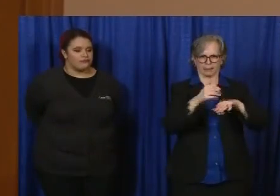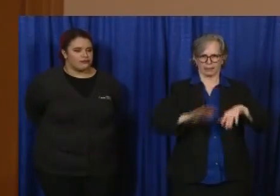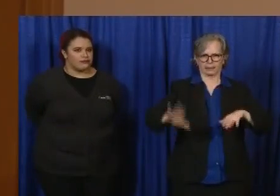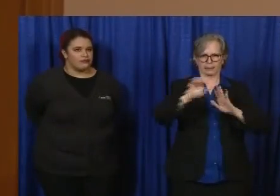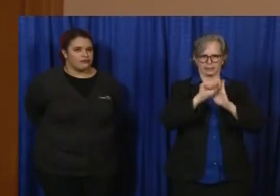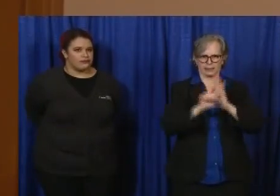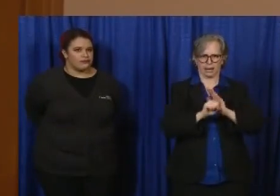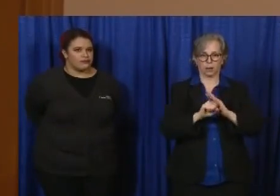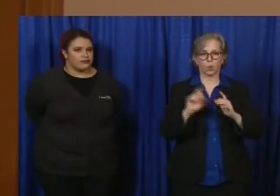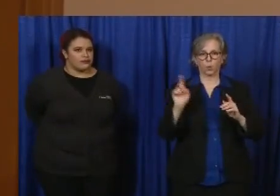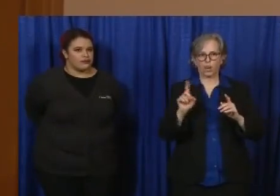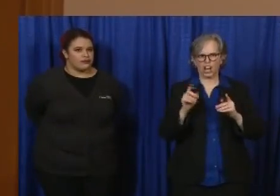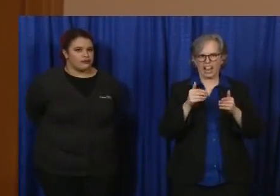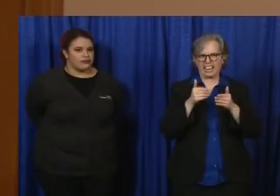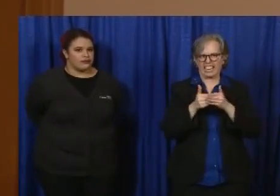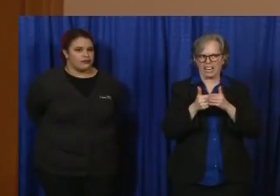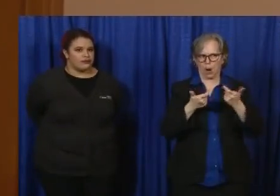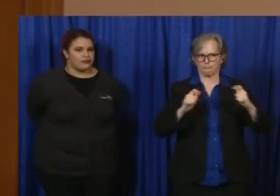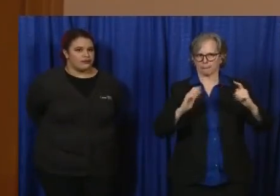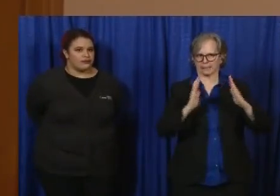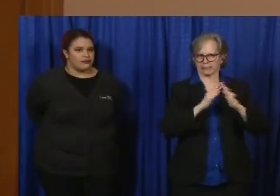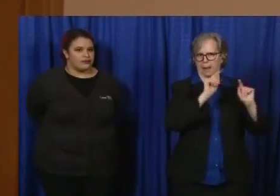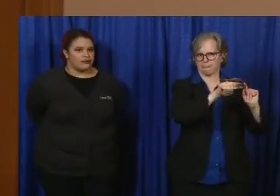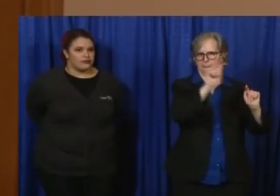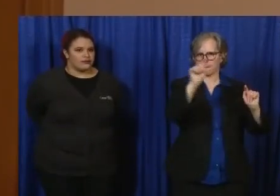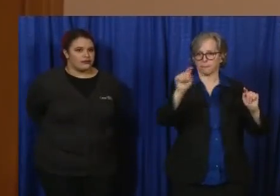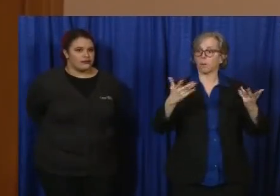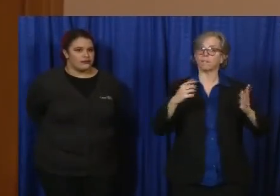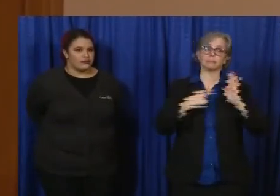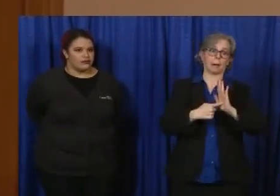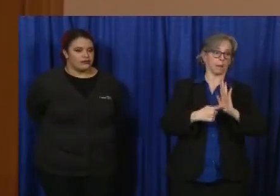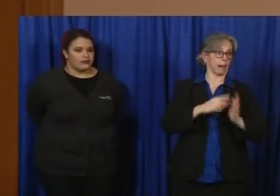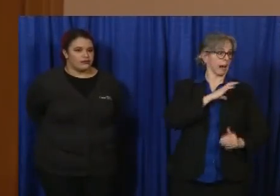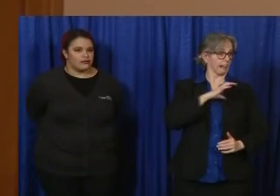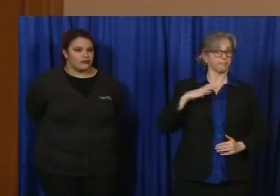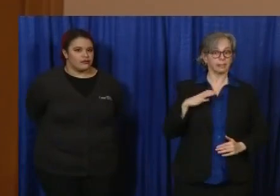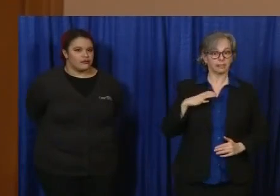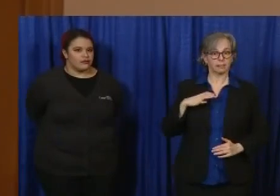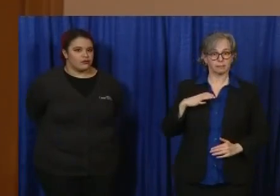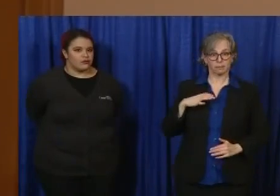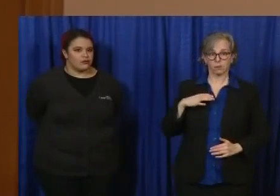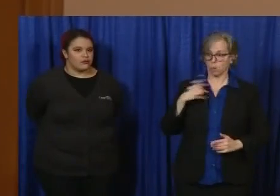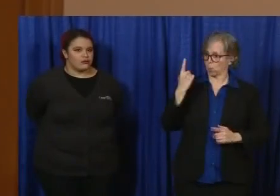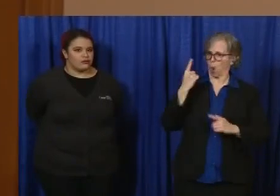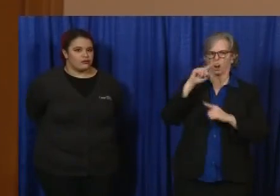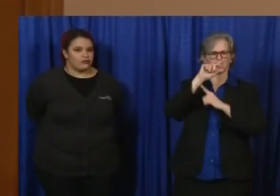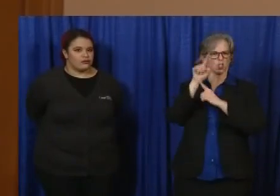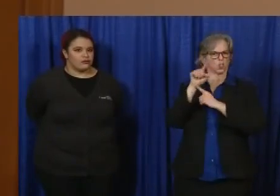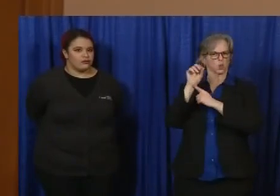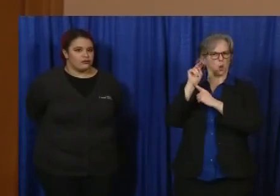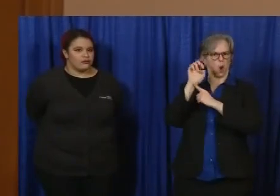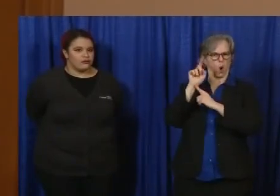SOME OF IT WHEN I TALK TO YOU MORE IN THE DAYS TO COME ABOUT HOW WE ARE CREATING THE ZONES IN OUR STATE. WE ARE DOING THAT